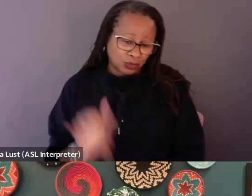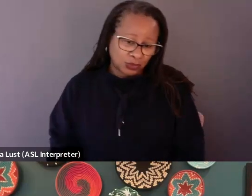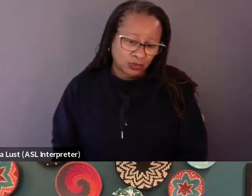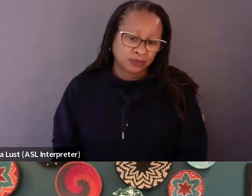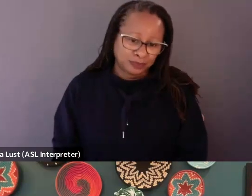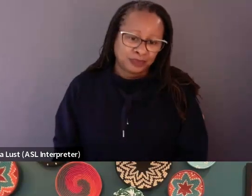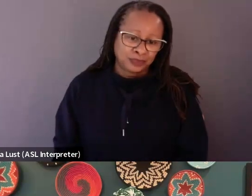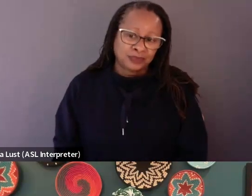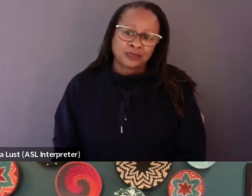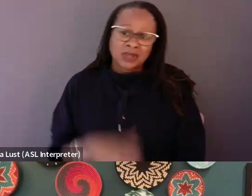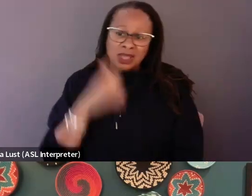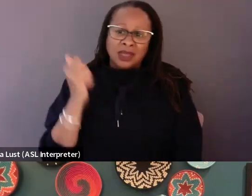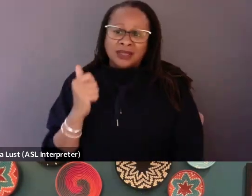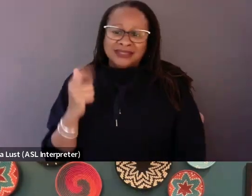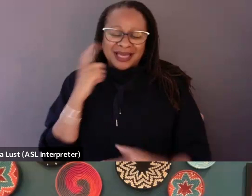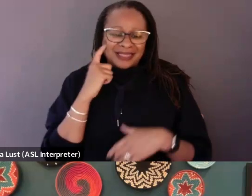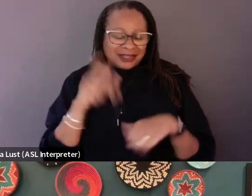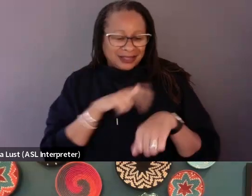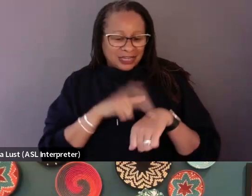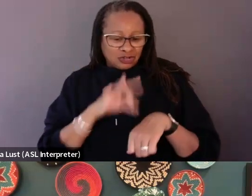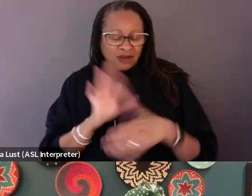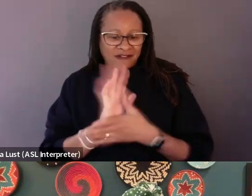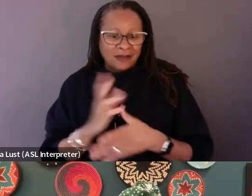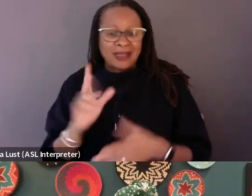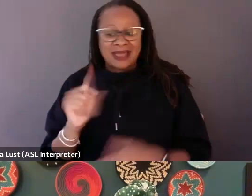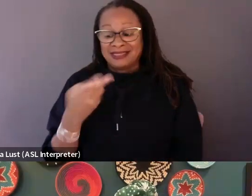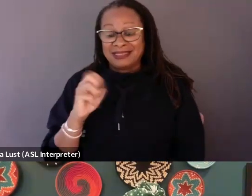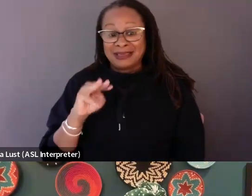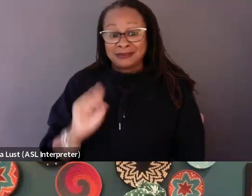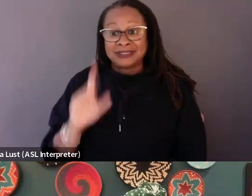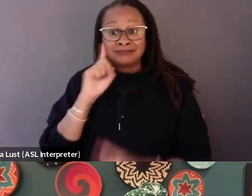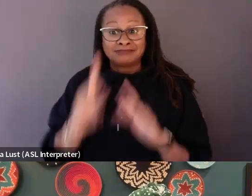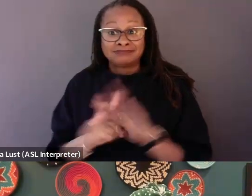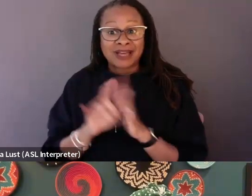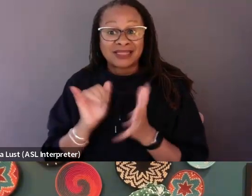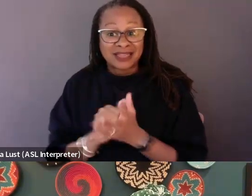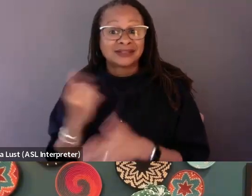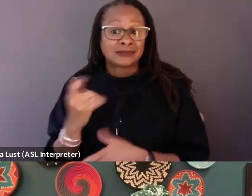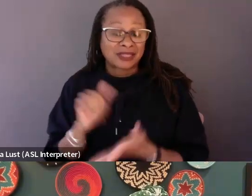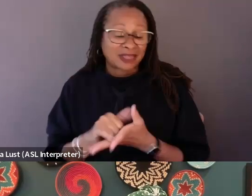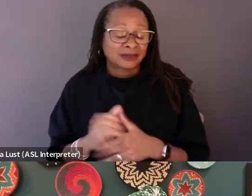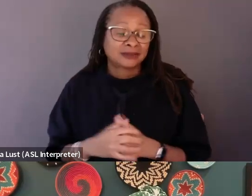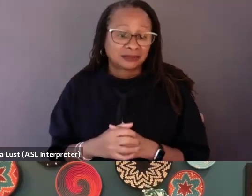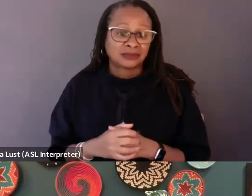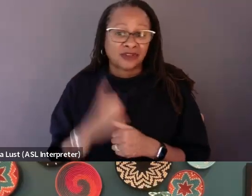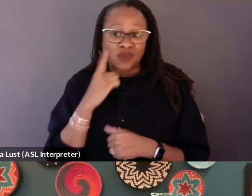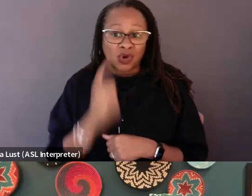Because I think the nature of this film and the themes that it brings up are ones that, you know, for anyone who's, you know,